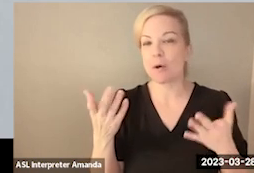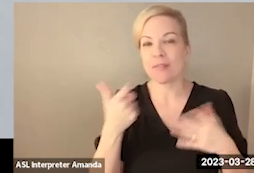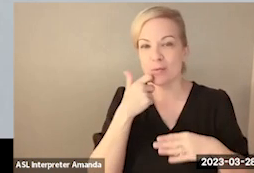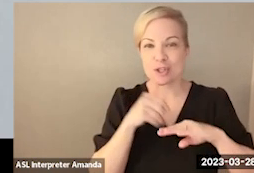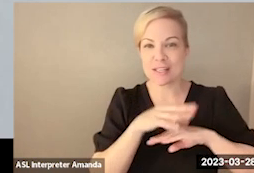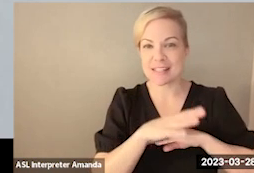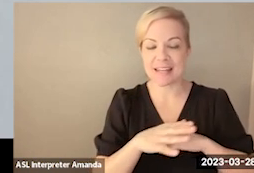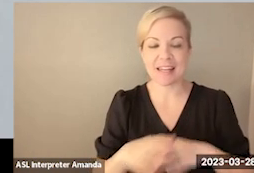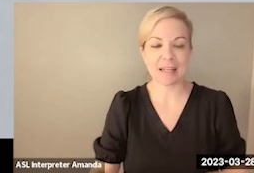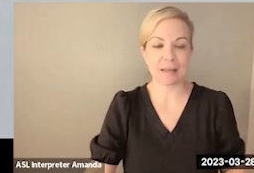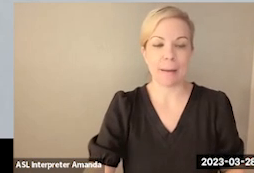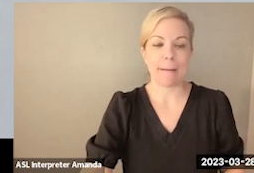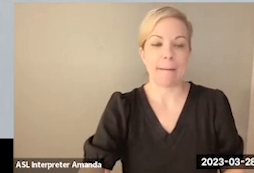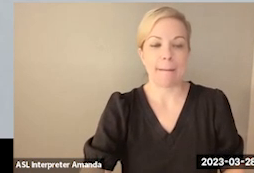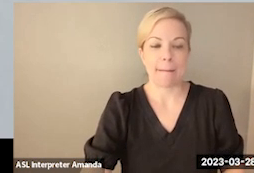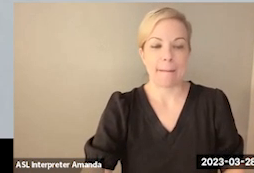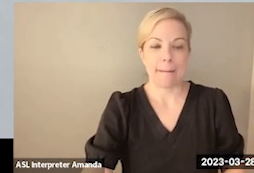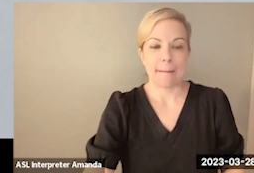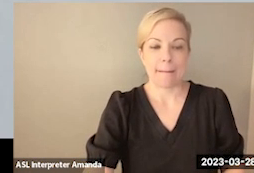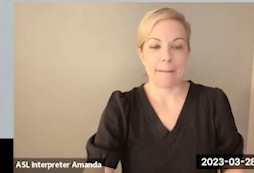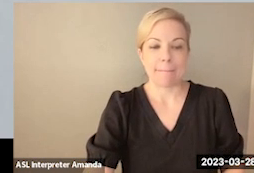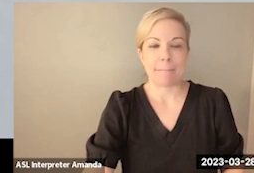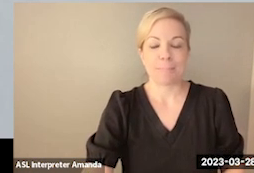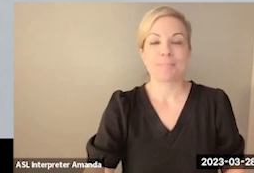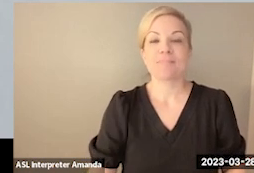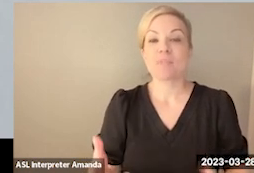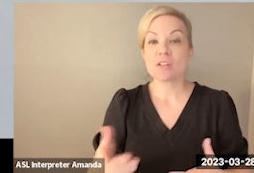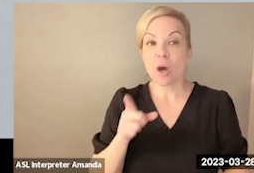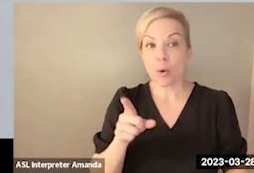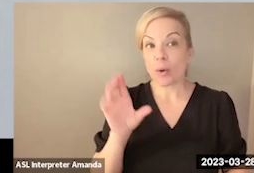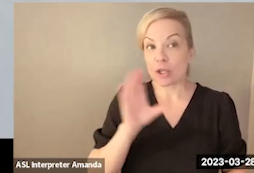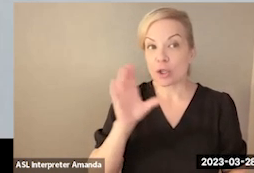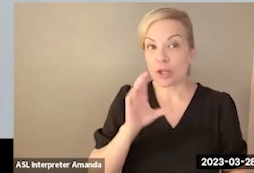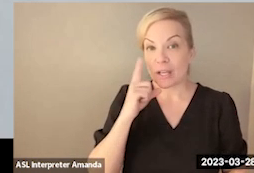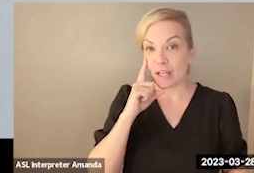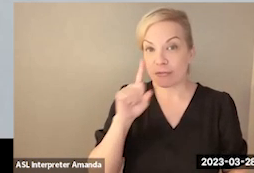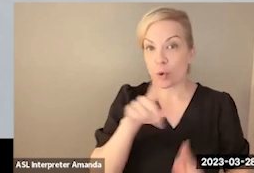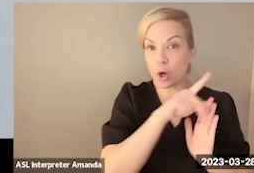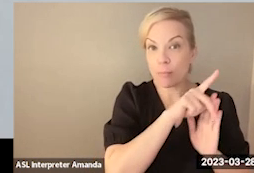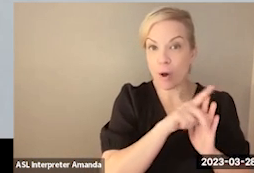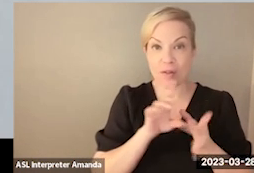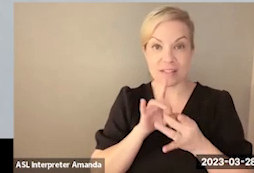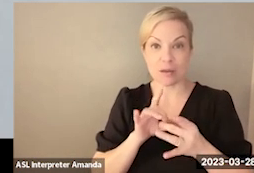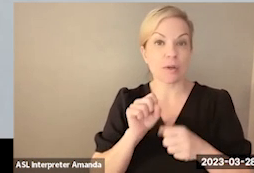Kimberly: What resources do you recommend when looking for policy-related jobs, any specific titles